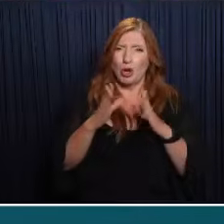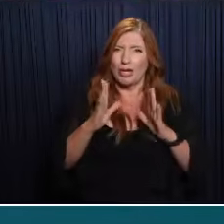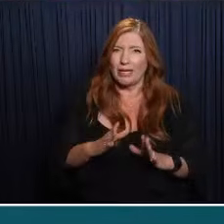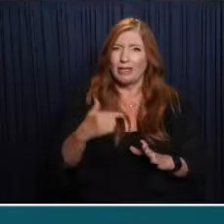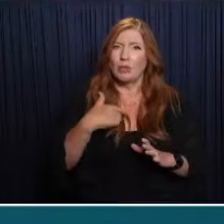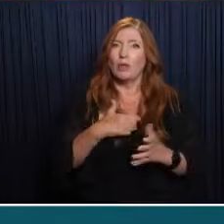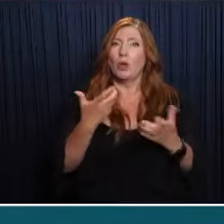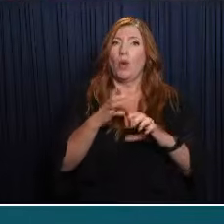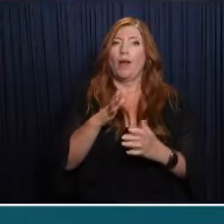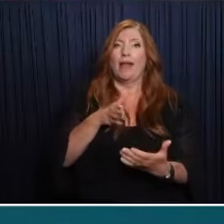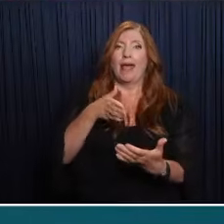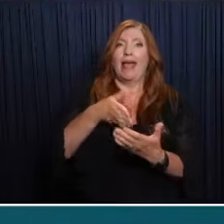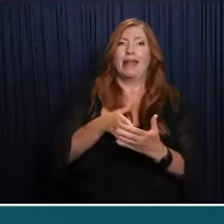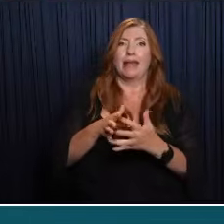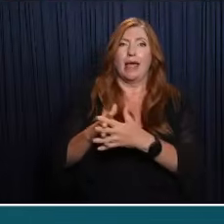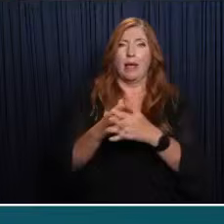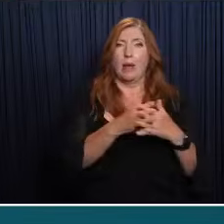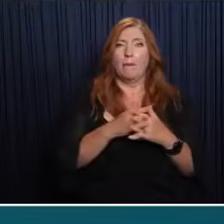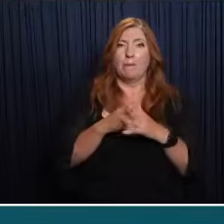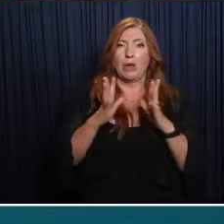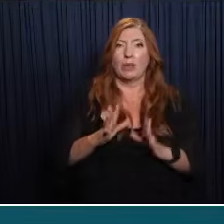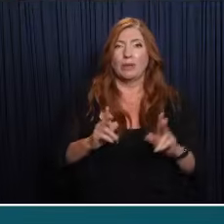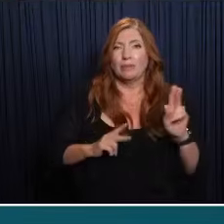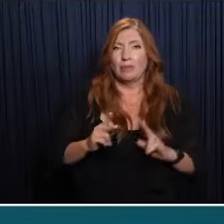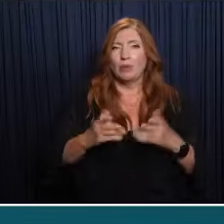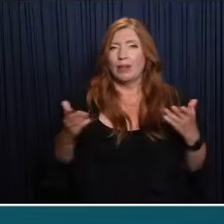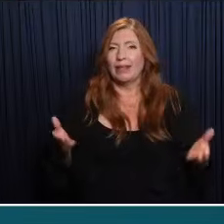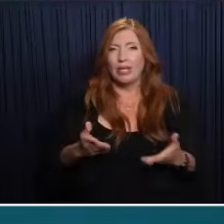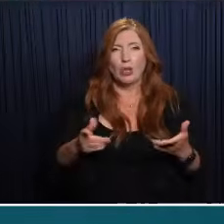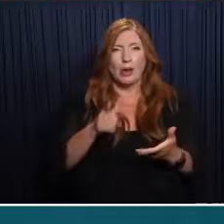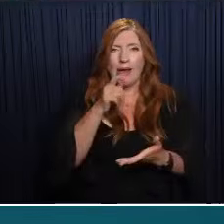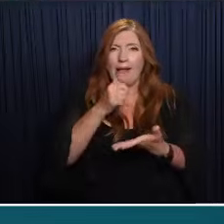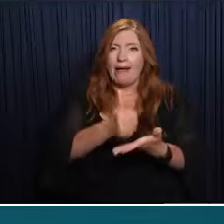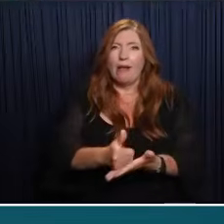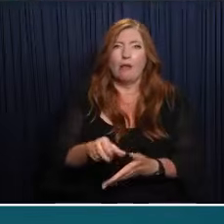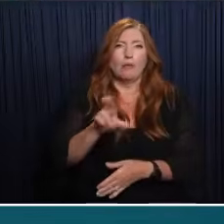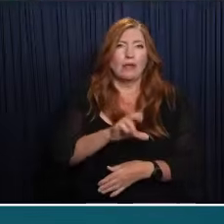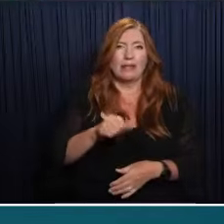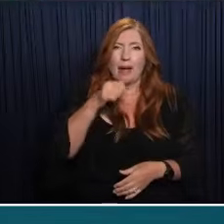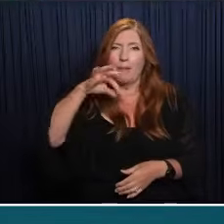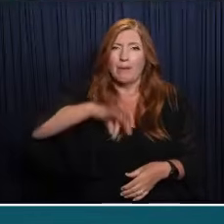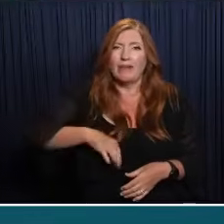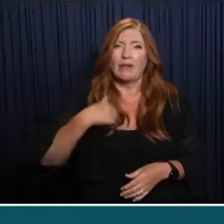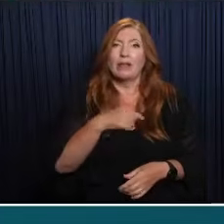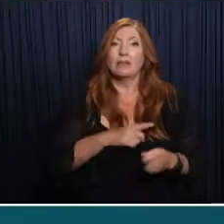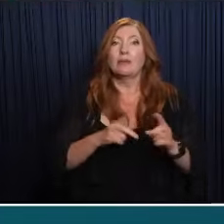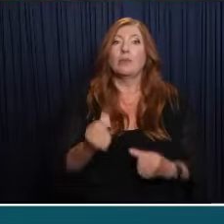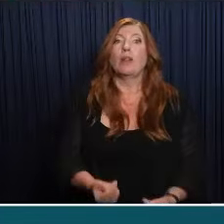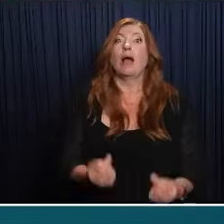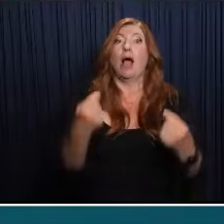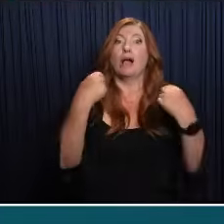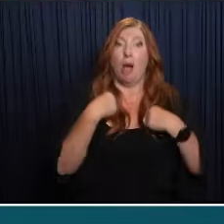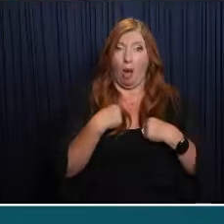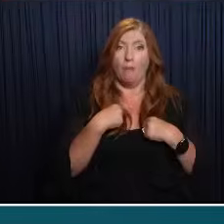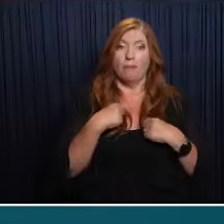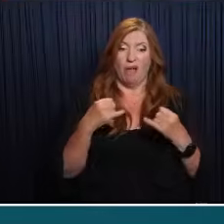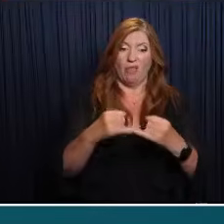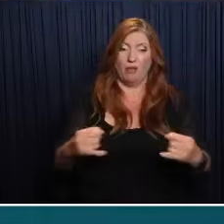WORKFORCE LABOR. THE CRITERIA IS AMERICAN. WE DON'T WANT ANTI-AMERICAN PEOPLE IN THIS COUNTRY.